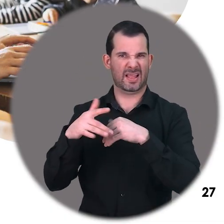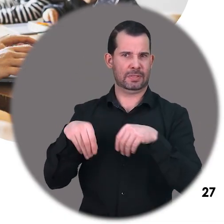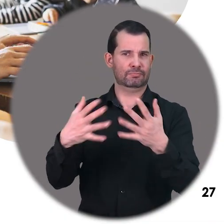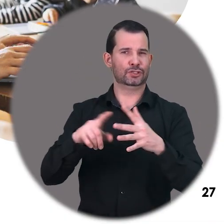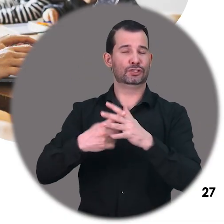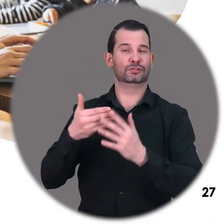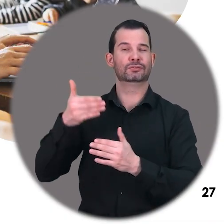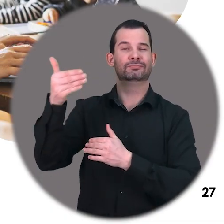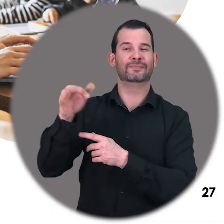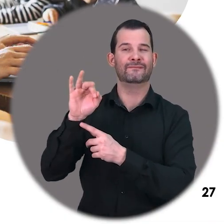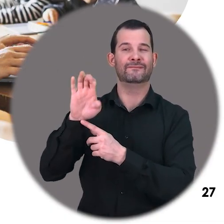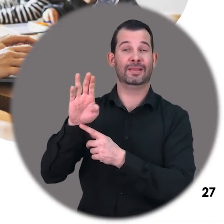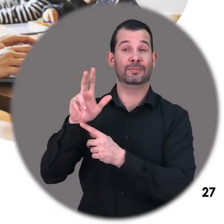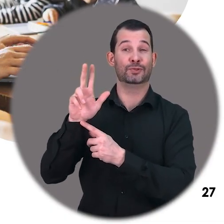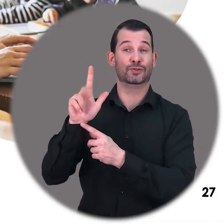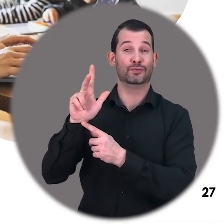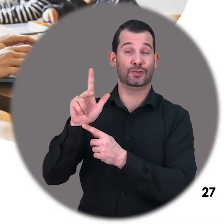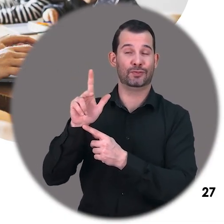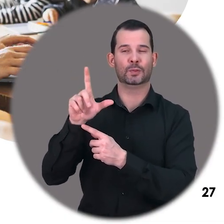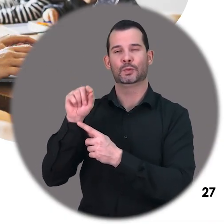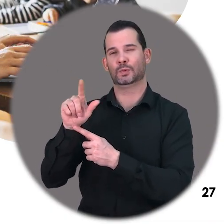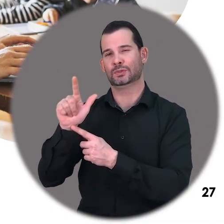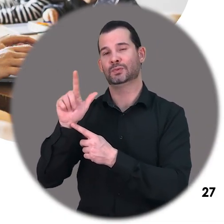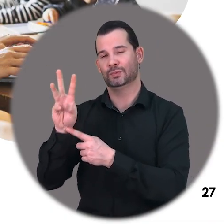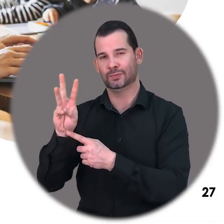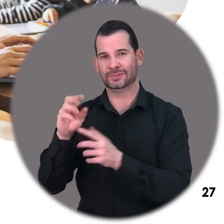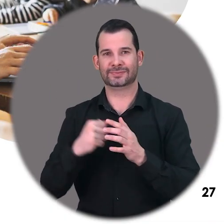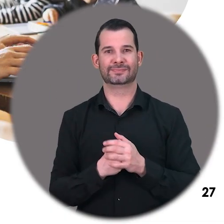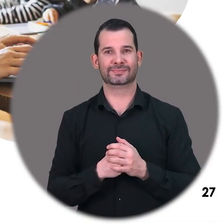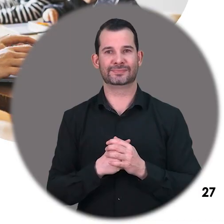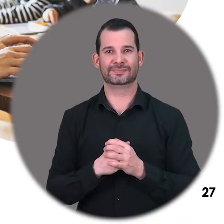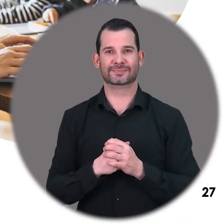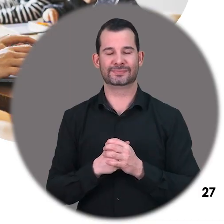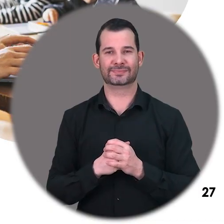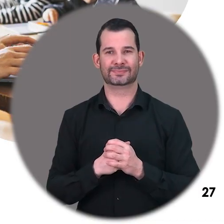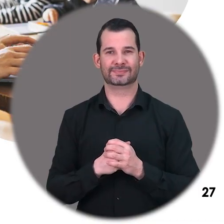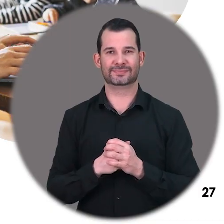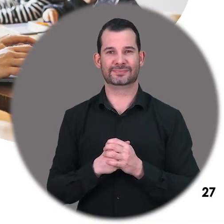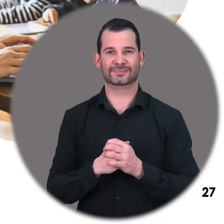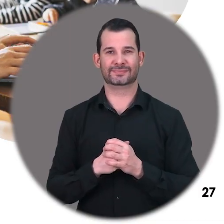which will be available starting on February 23, 2026.